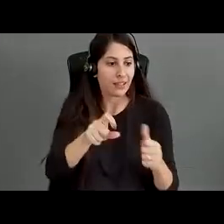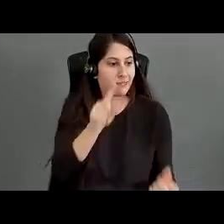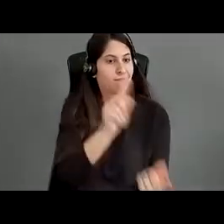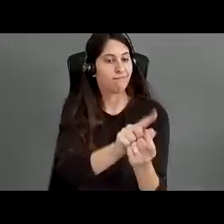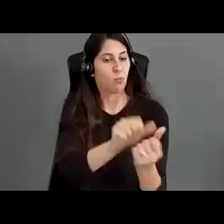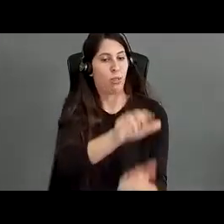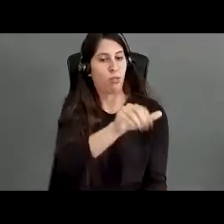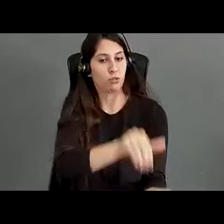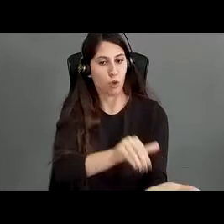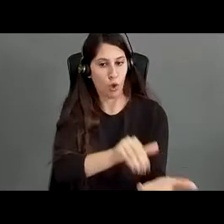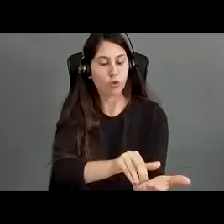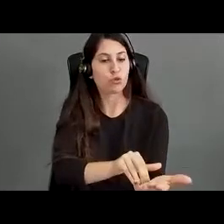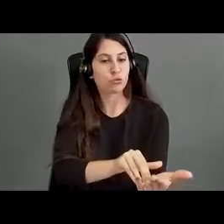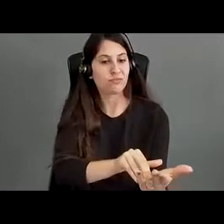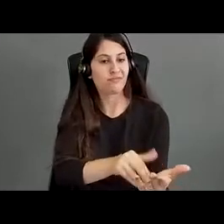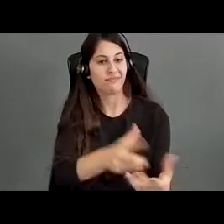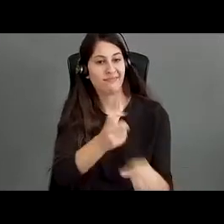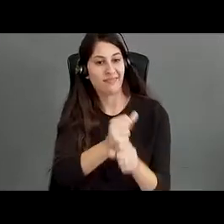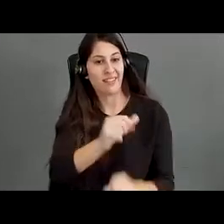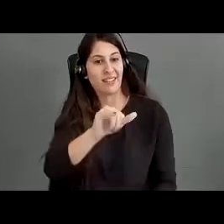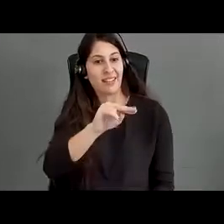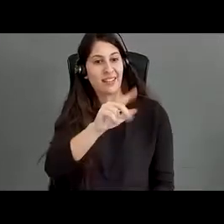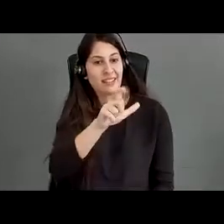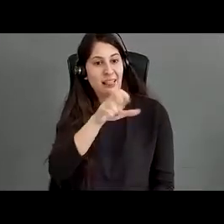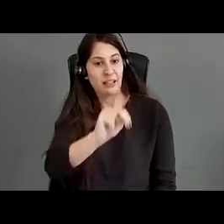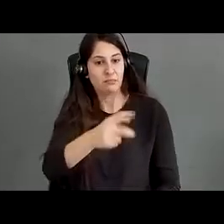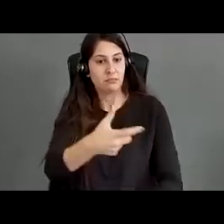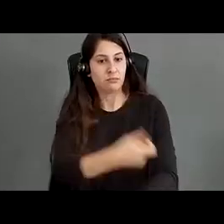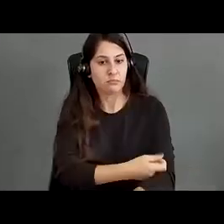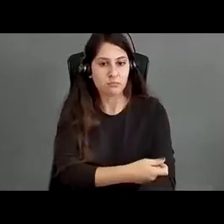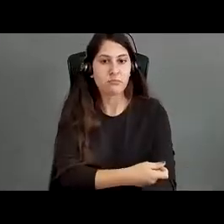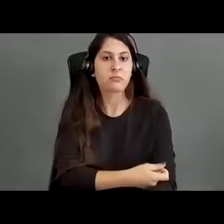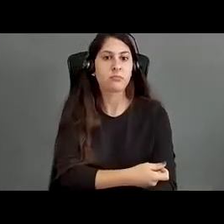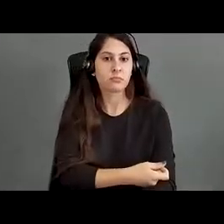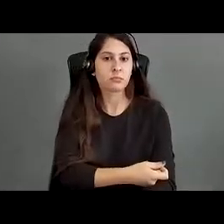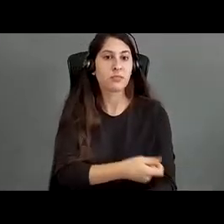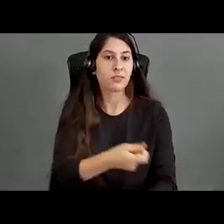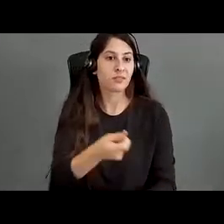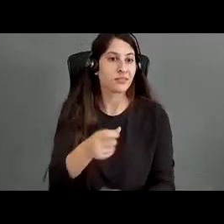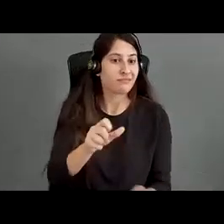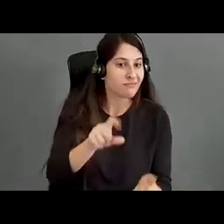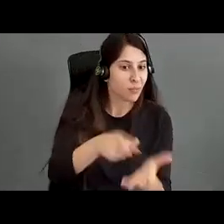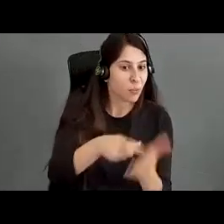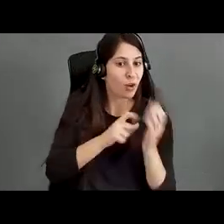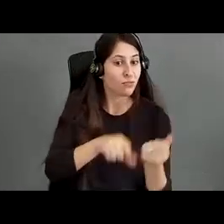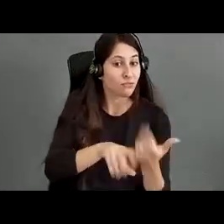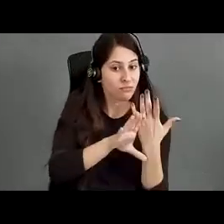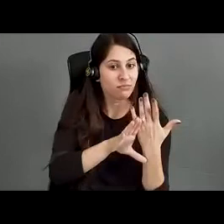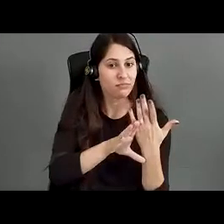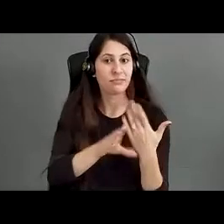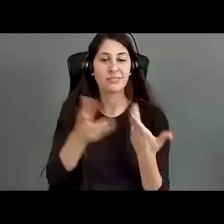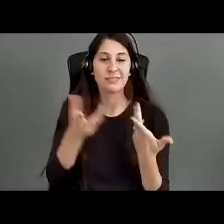He didn't wanna bother my brother so we didn't know he was missing his appointments, he doesn't have a computer.